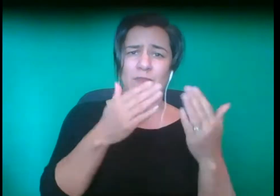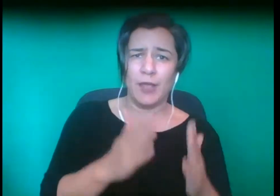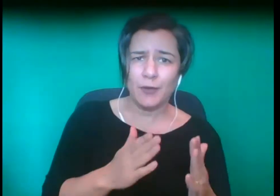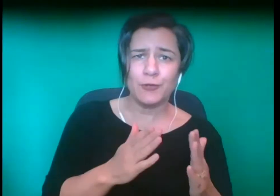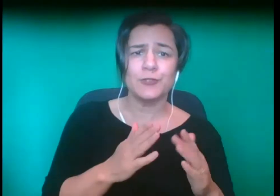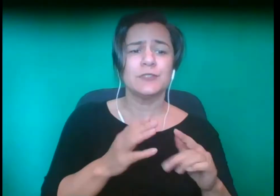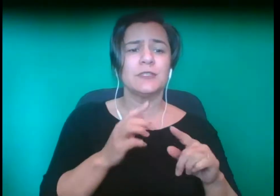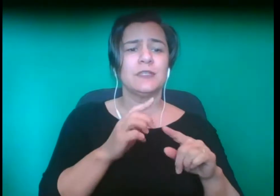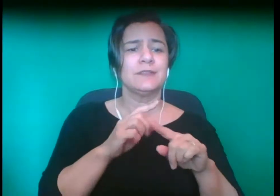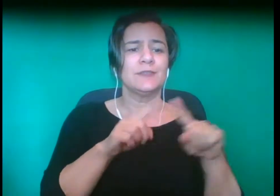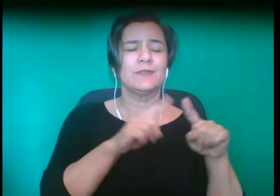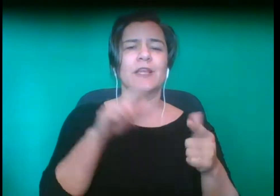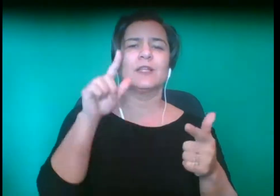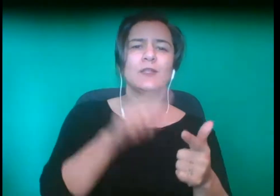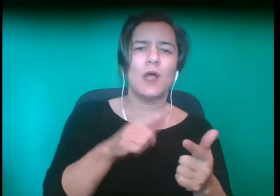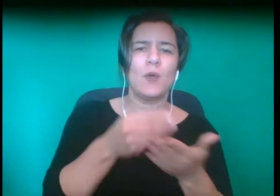low-income, under-vaccinated areas.